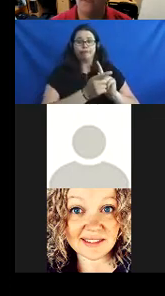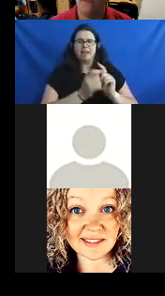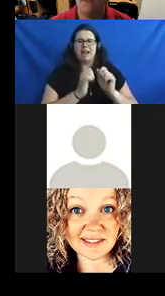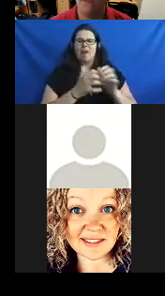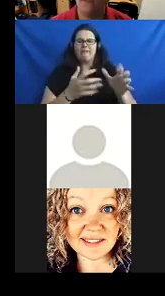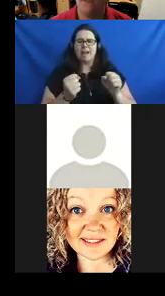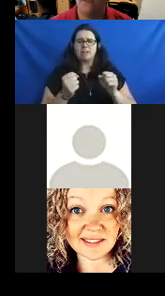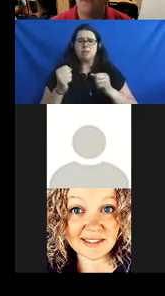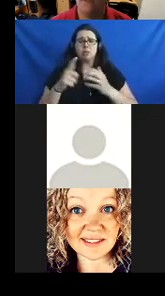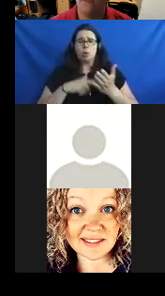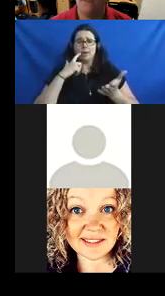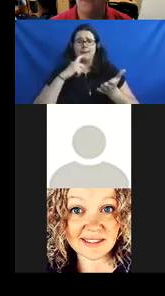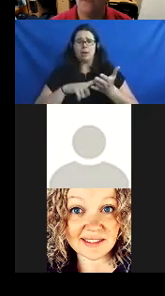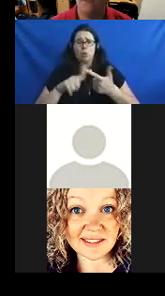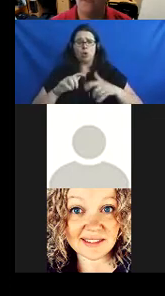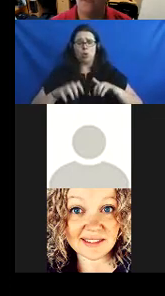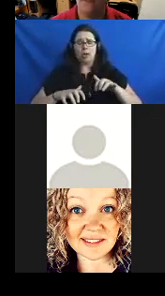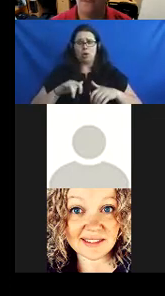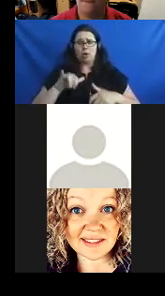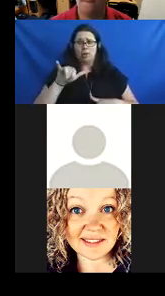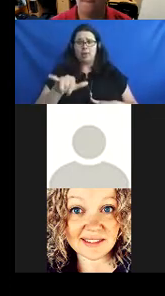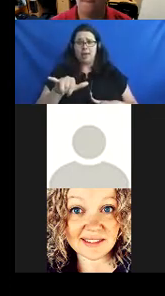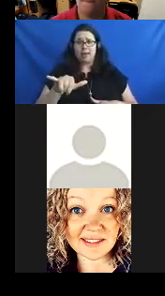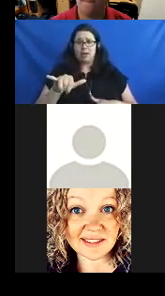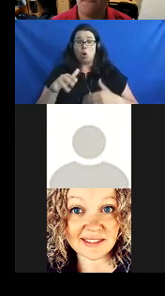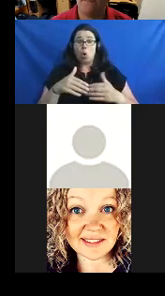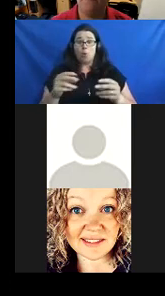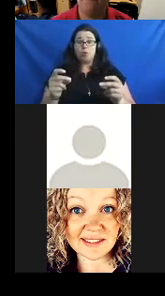FROM WHAT I COULD TELL WHEN YOU ENTERED THAT IT WAS ALMOST INSTANT.